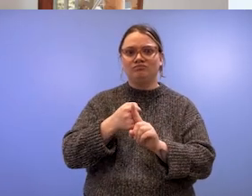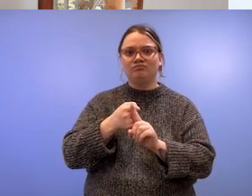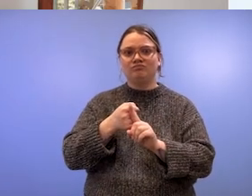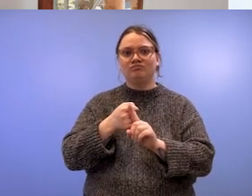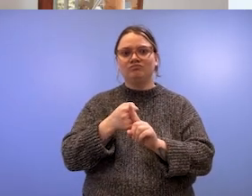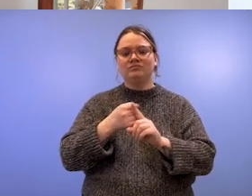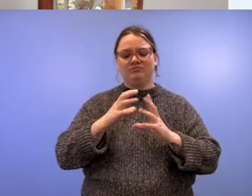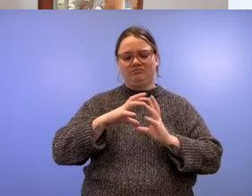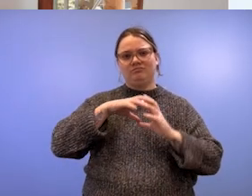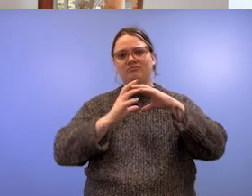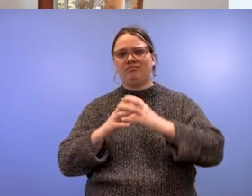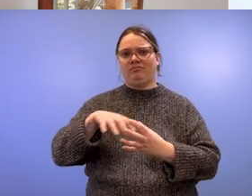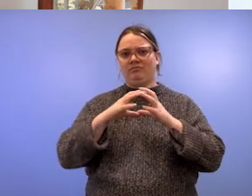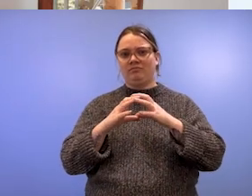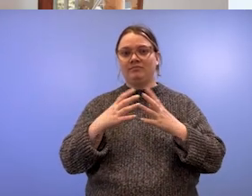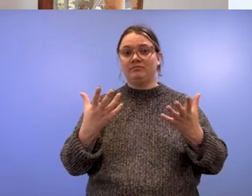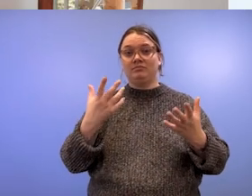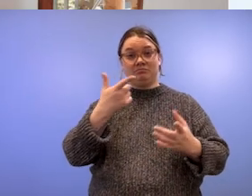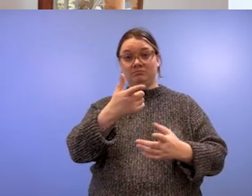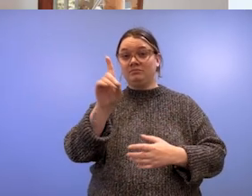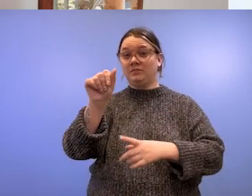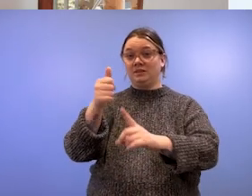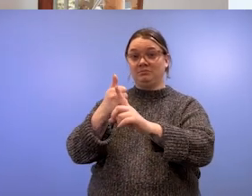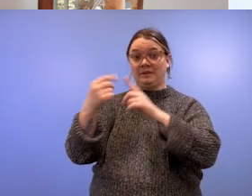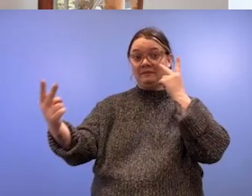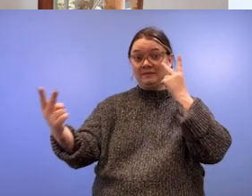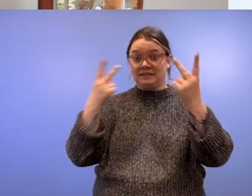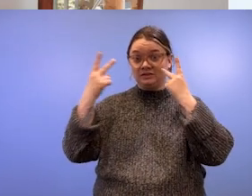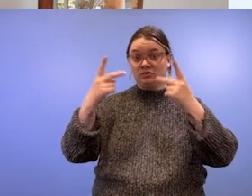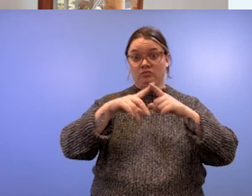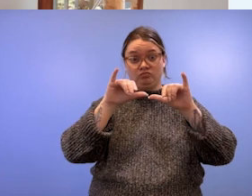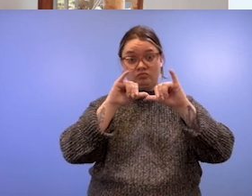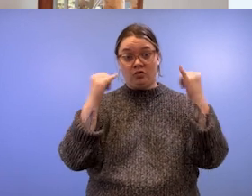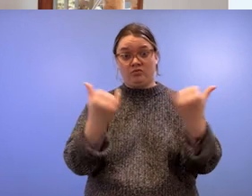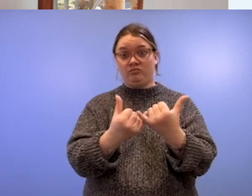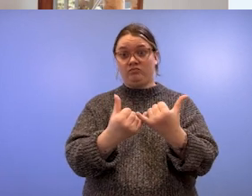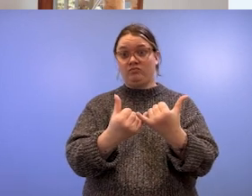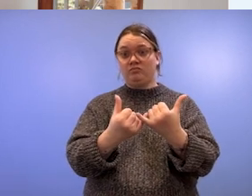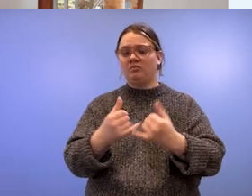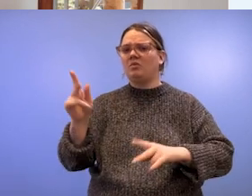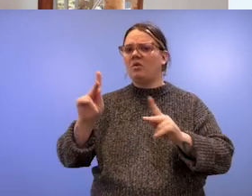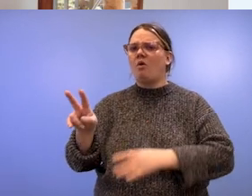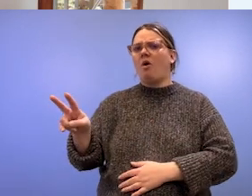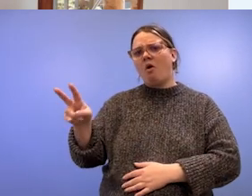those factors is can be if the disability is visible to the wider society. So most people